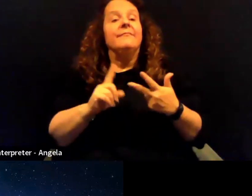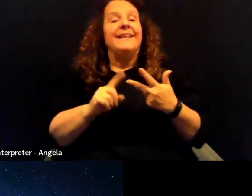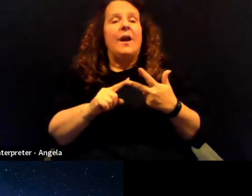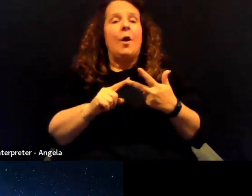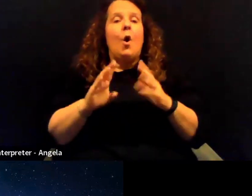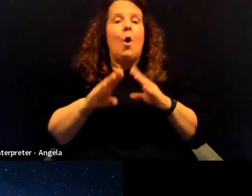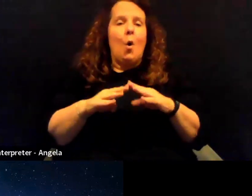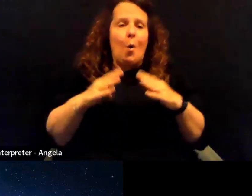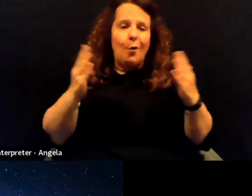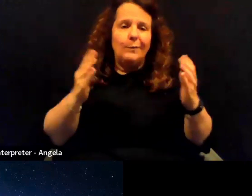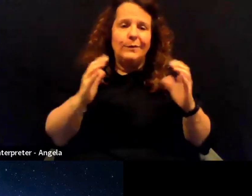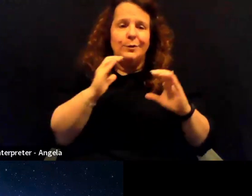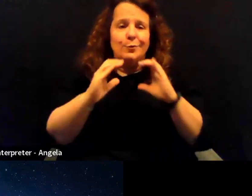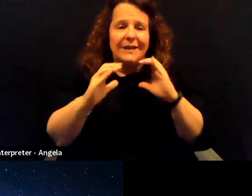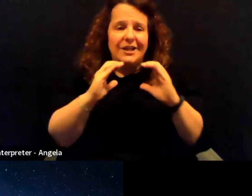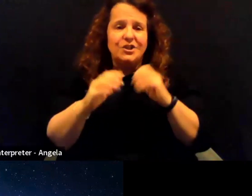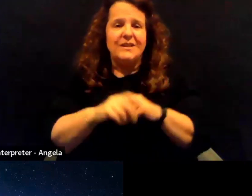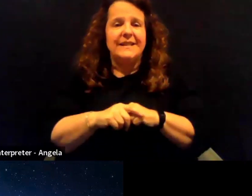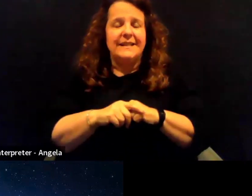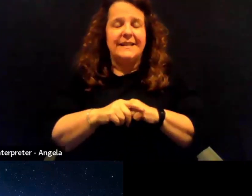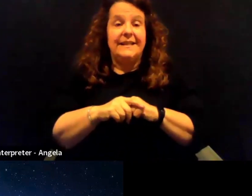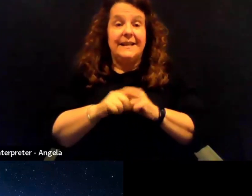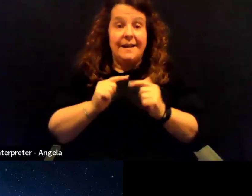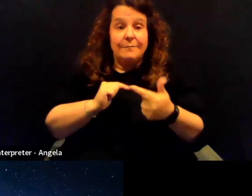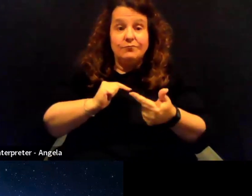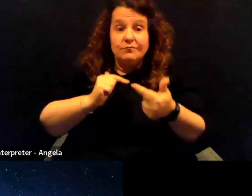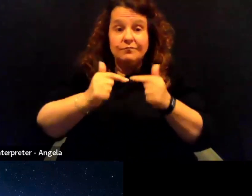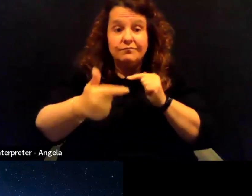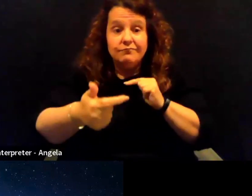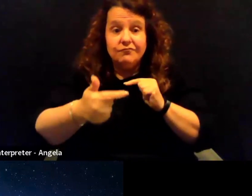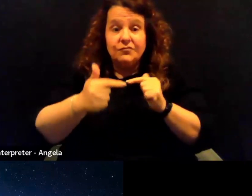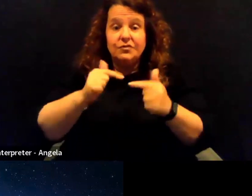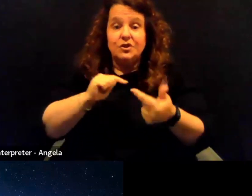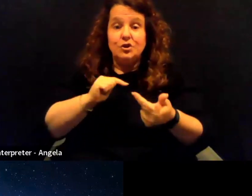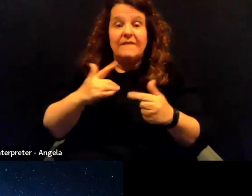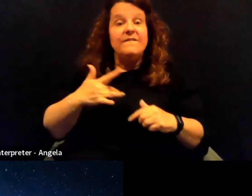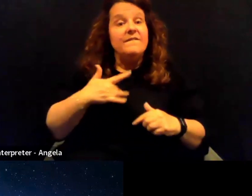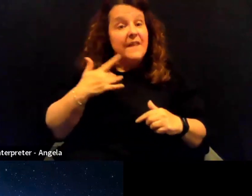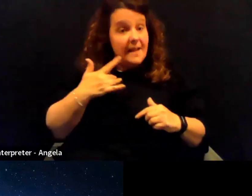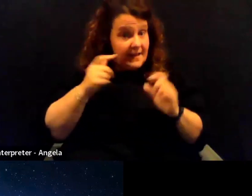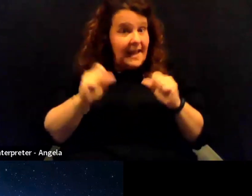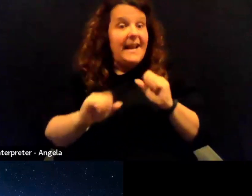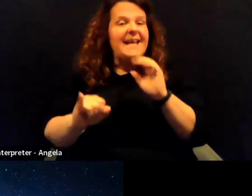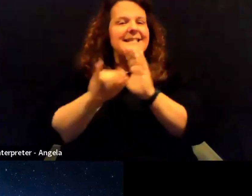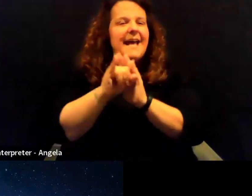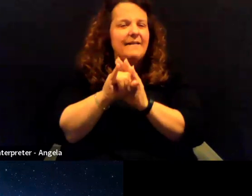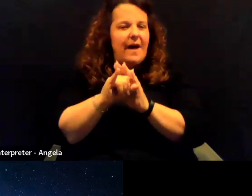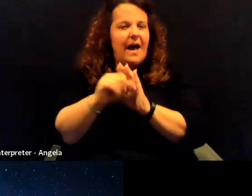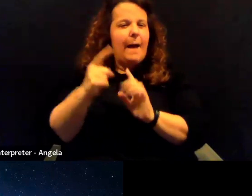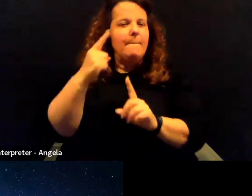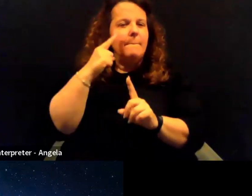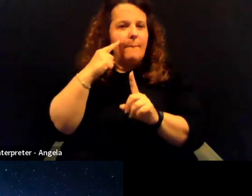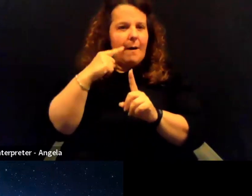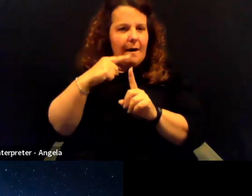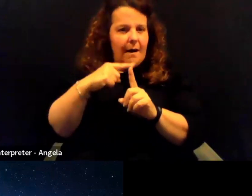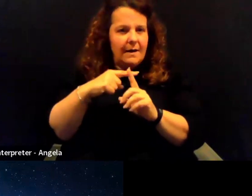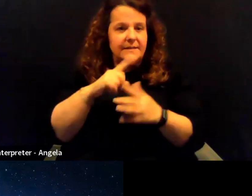people should feel, the recipient of your communication should feel that they can identify positive next steps that they can take.